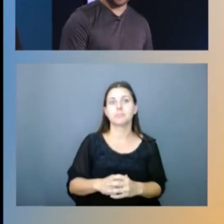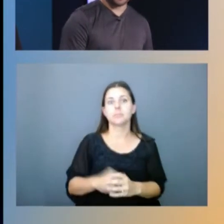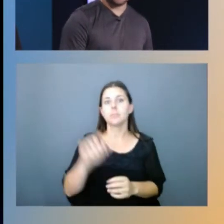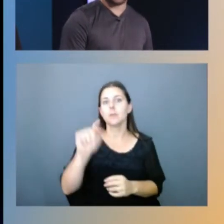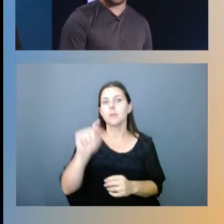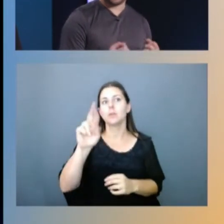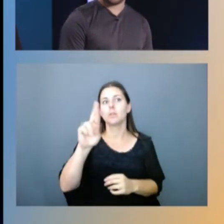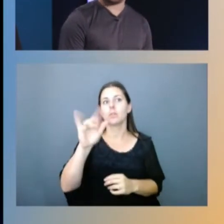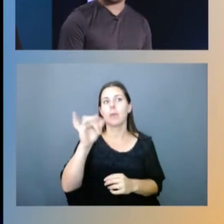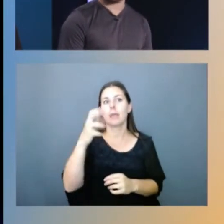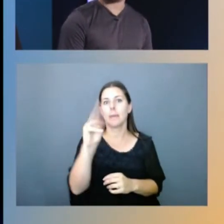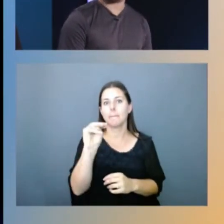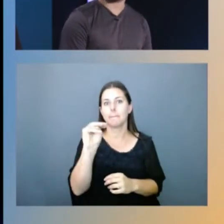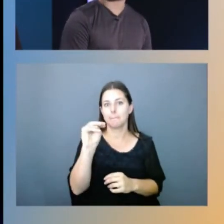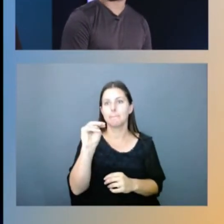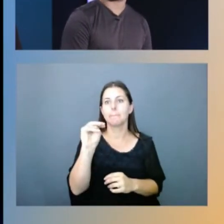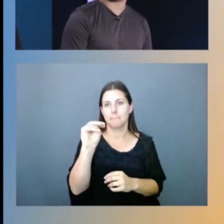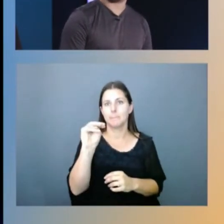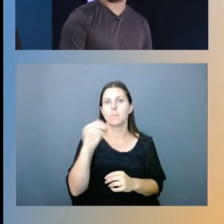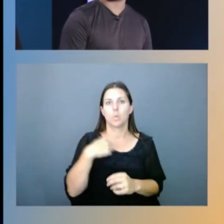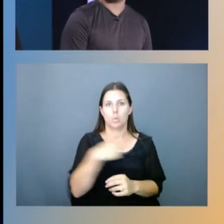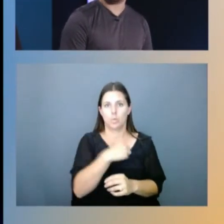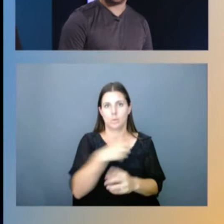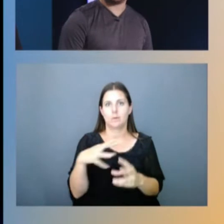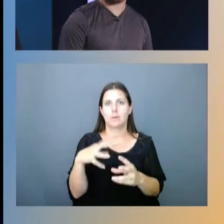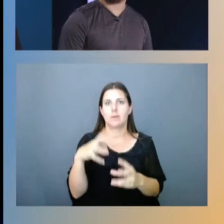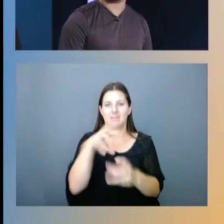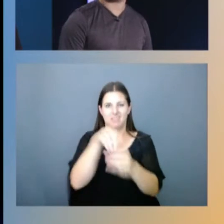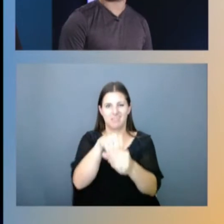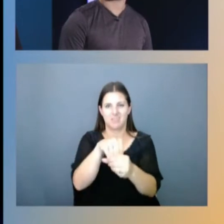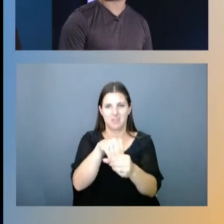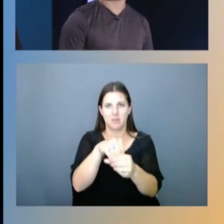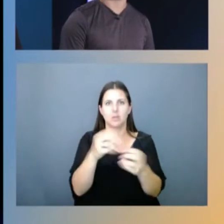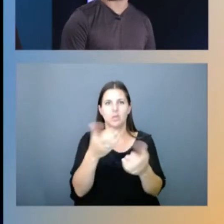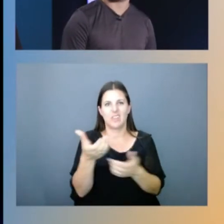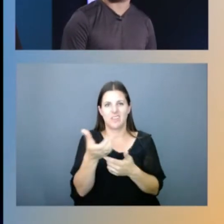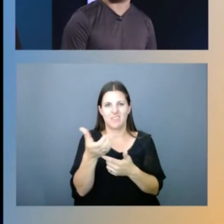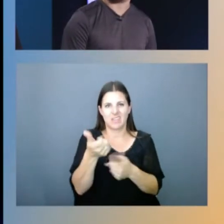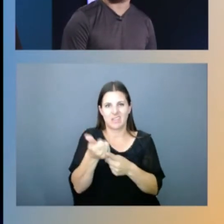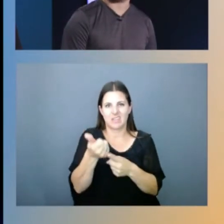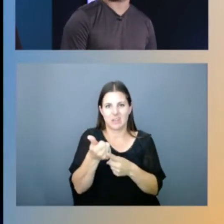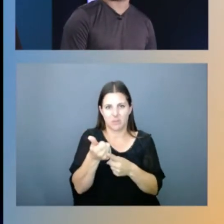in into the device itself an ability to natively do what's called stochastic rounding.